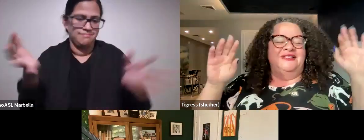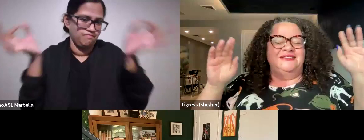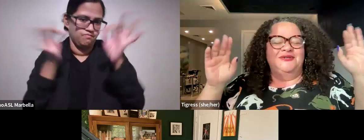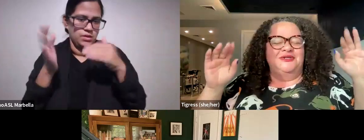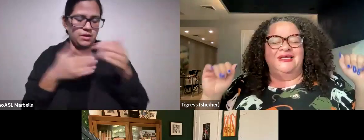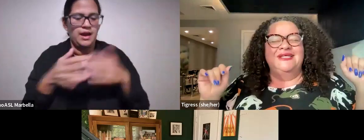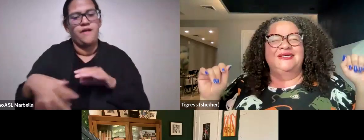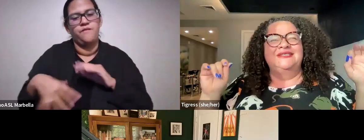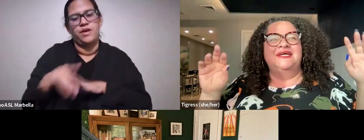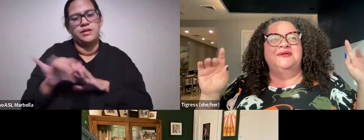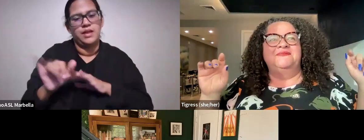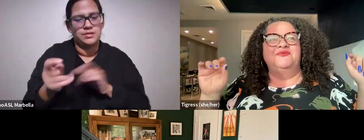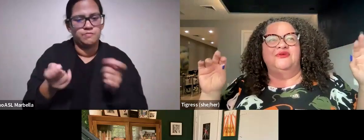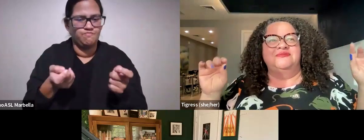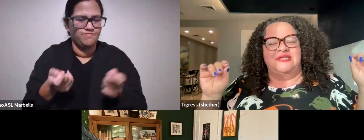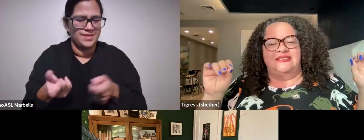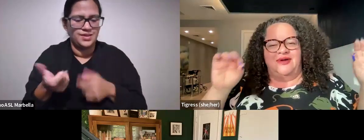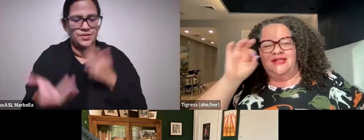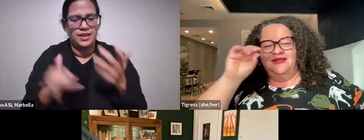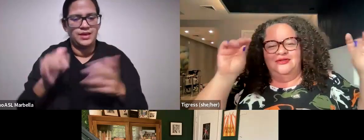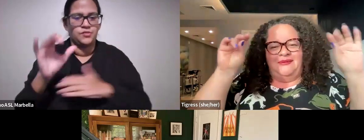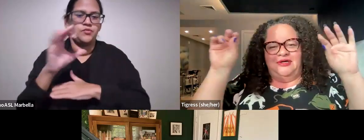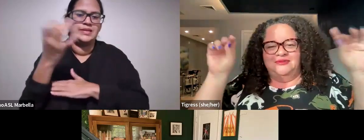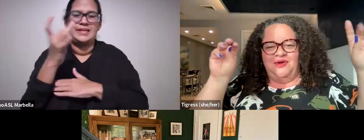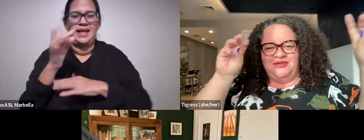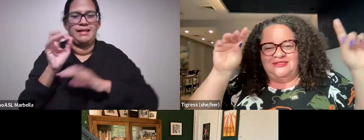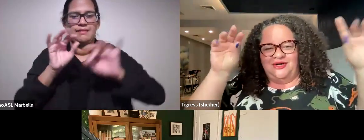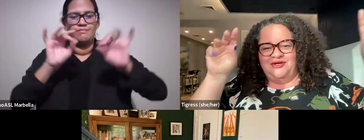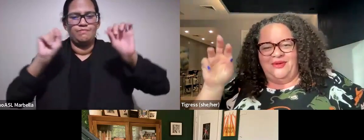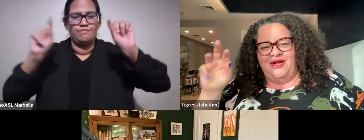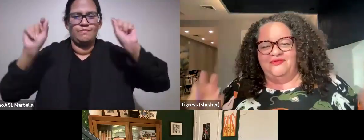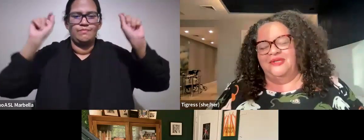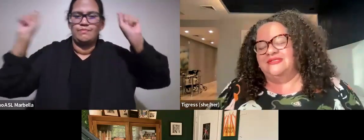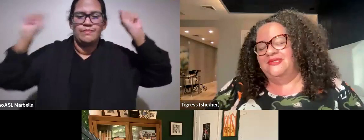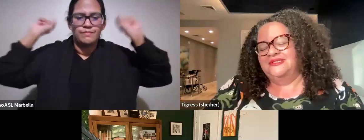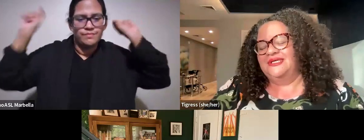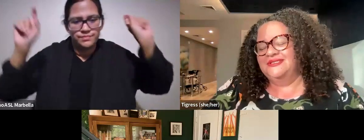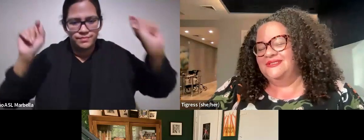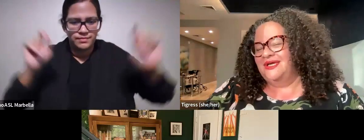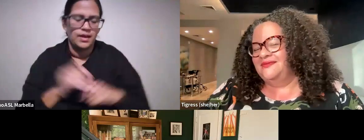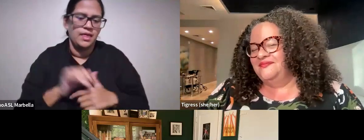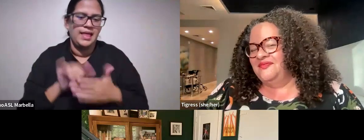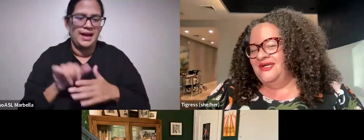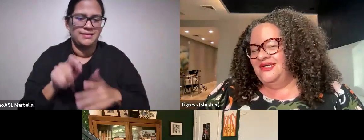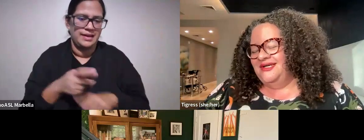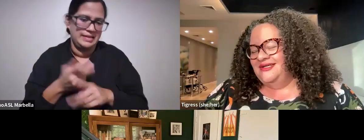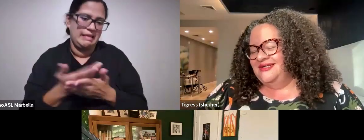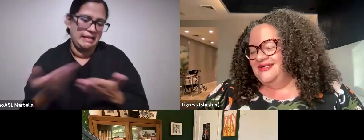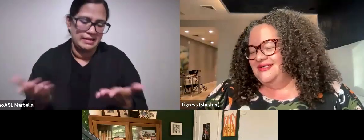at least little, it's like Christmas lights, like little light bulbs that start going off around some of these things. Yeah, yeah. I mean,